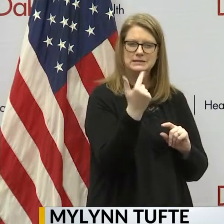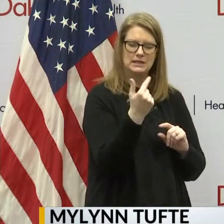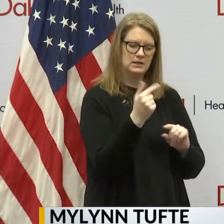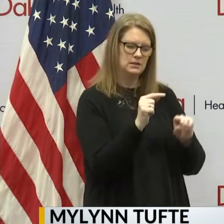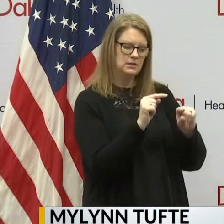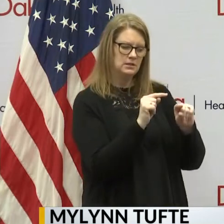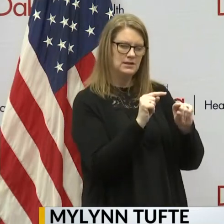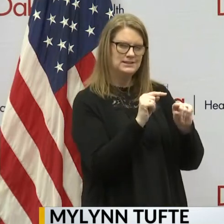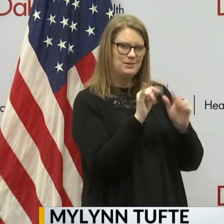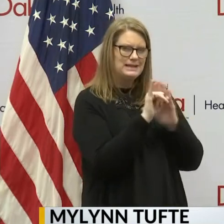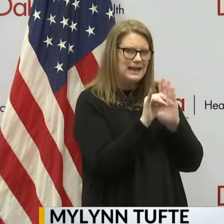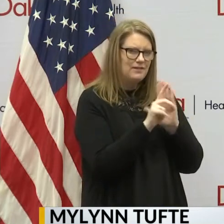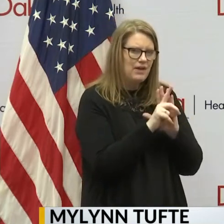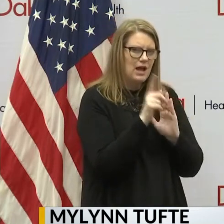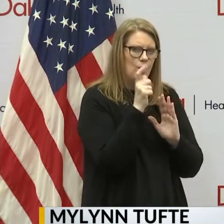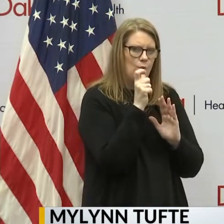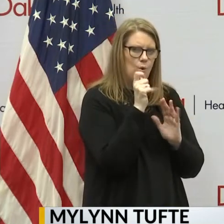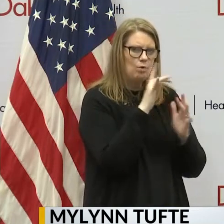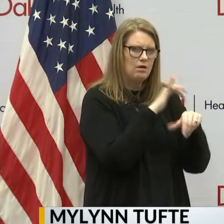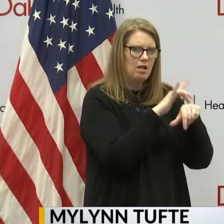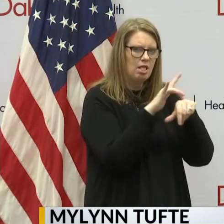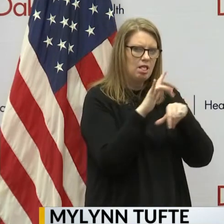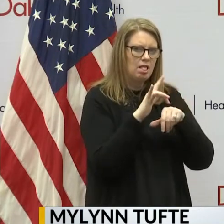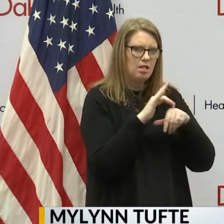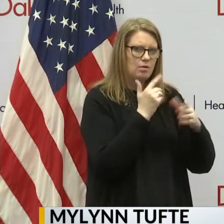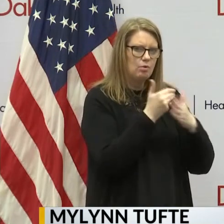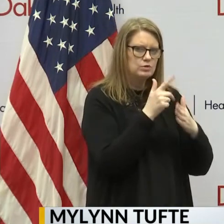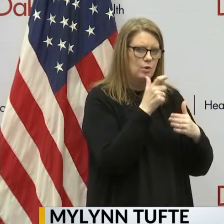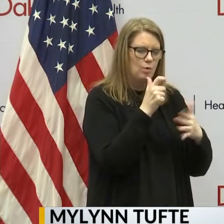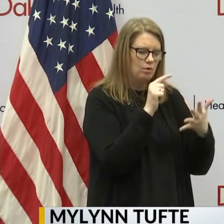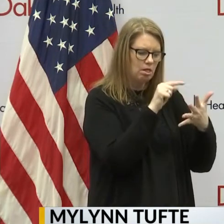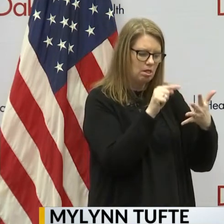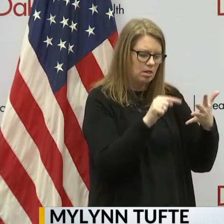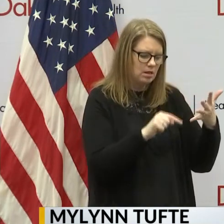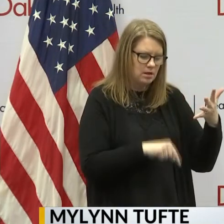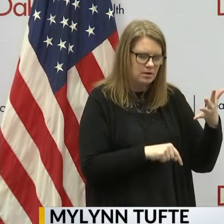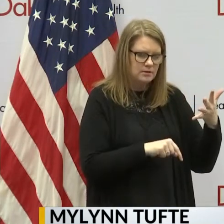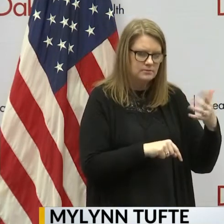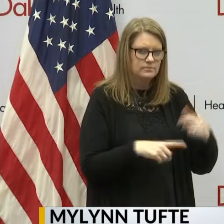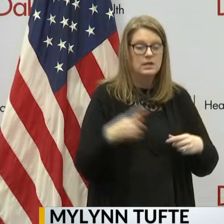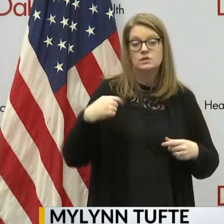AND THEN WHEN THEY FIRST BEGAN. THIS WILL HELP IDENTIFY THE